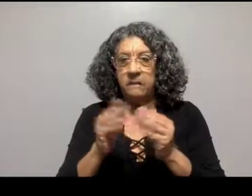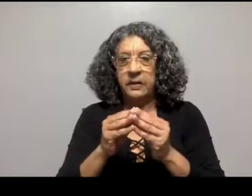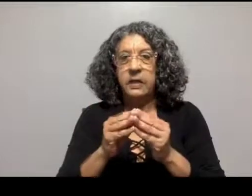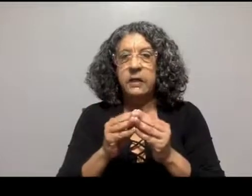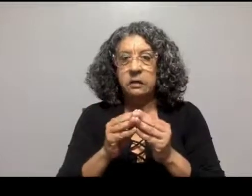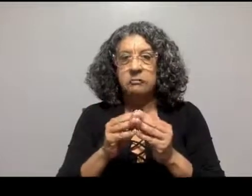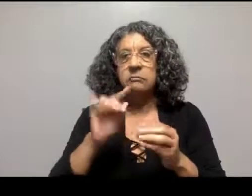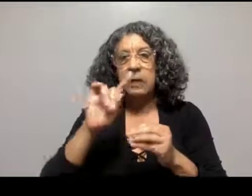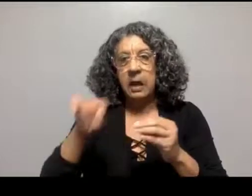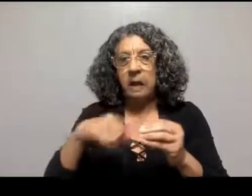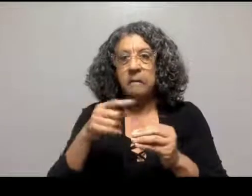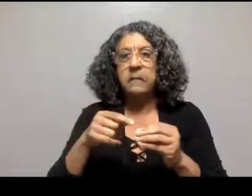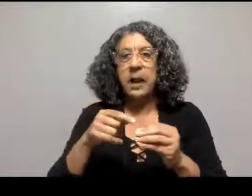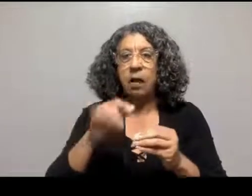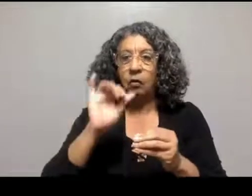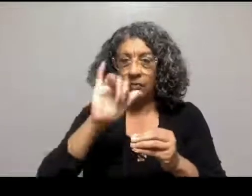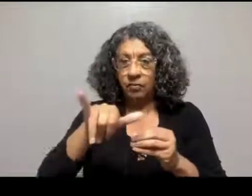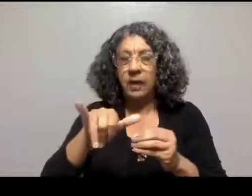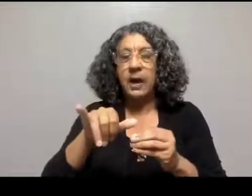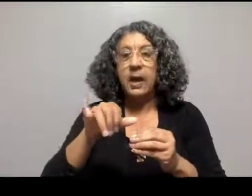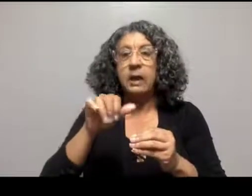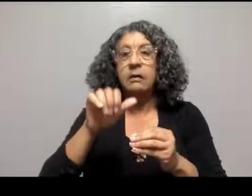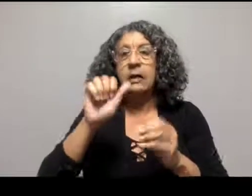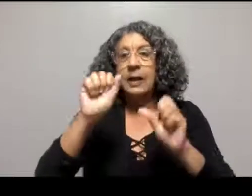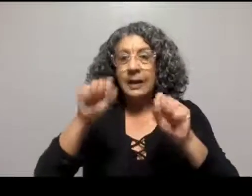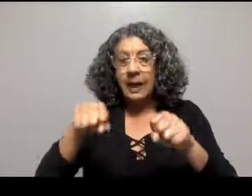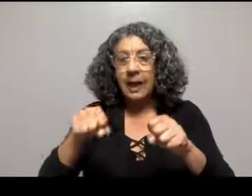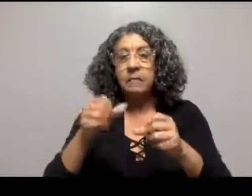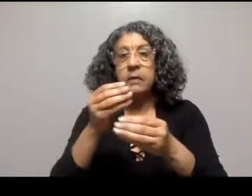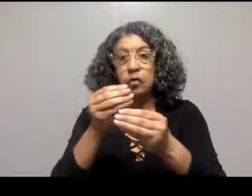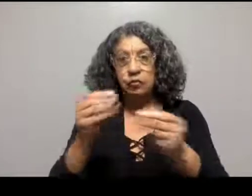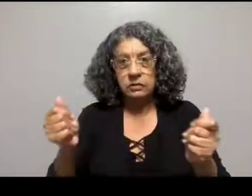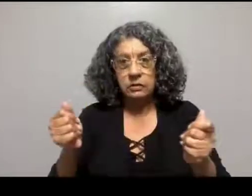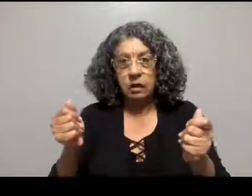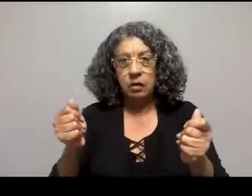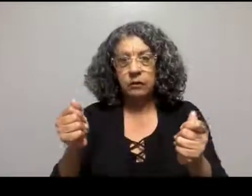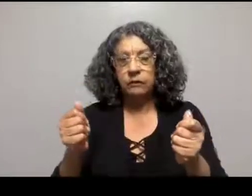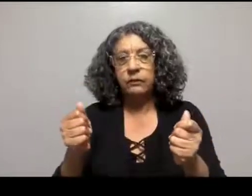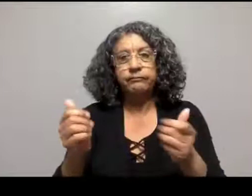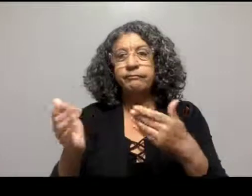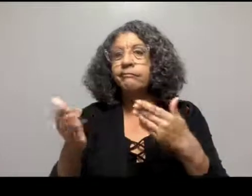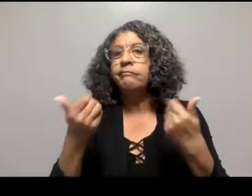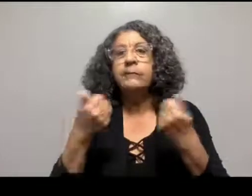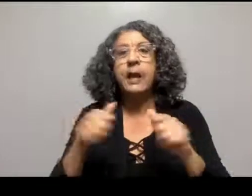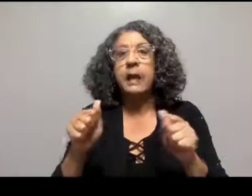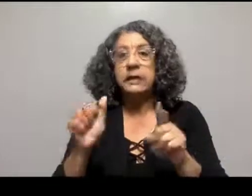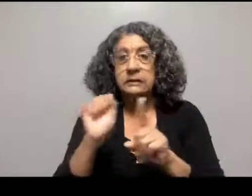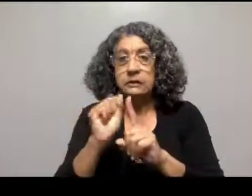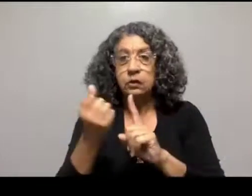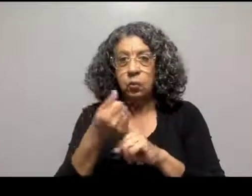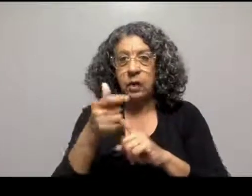thought you'll have a meeting about that and see if you can resolve the issue